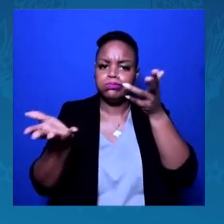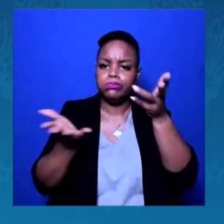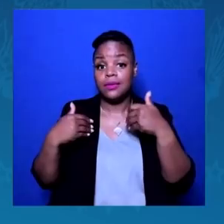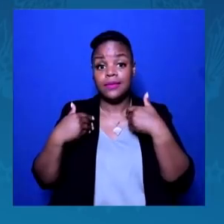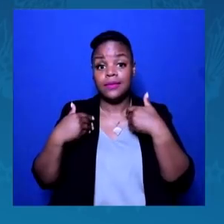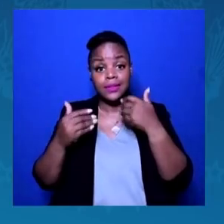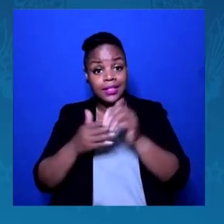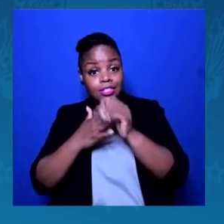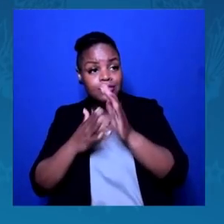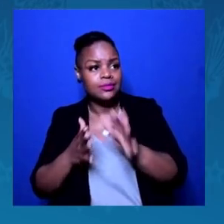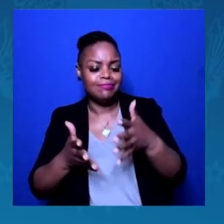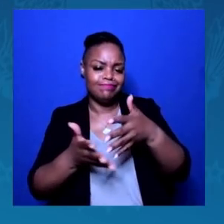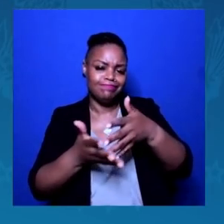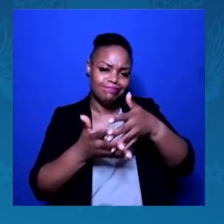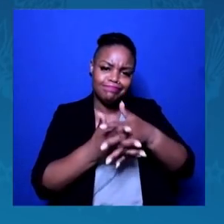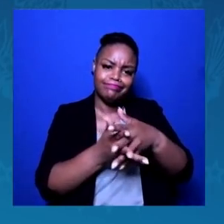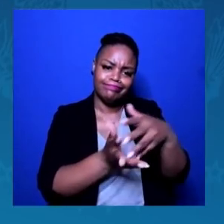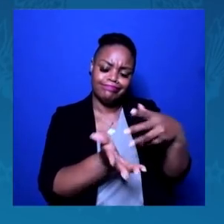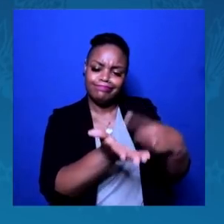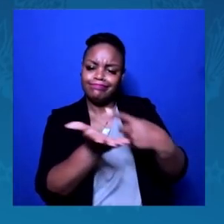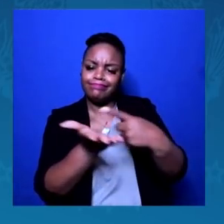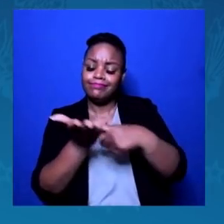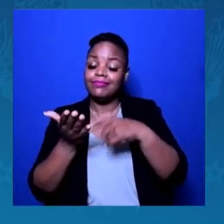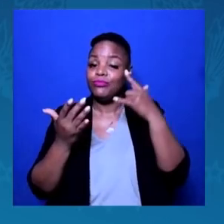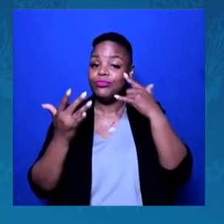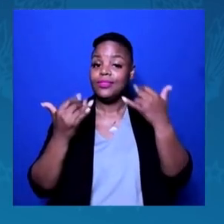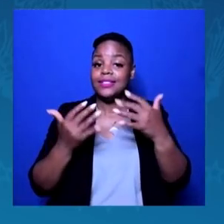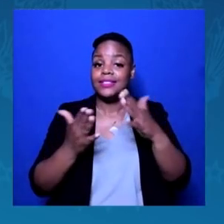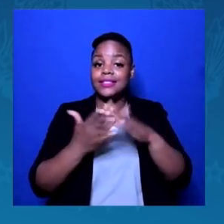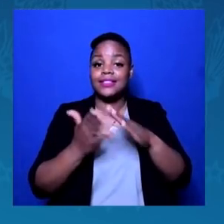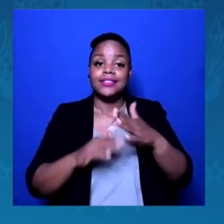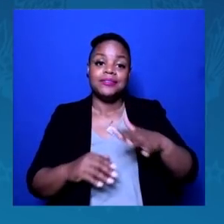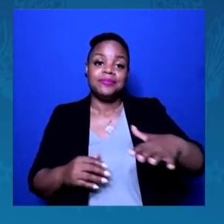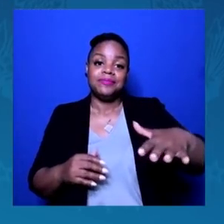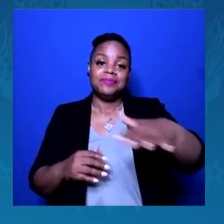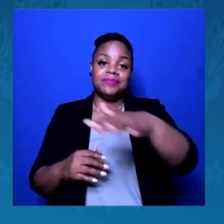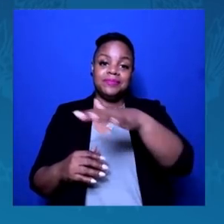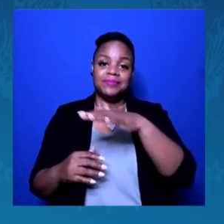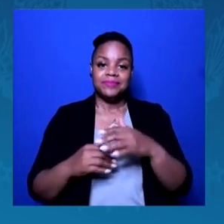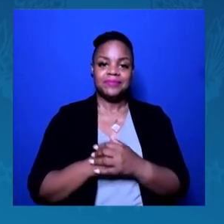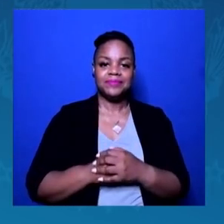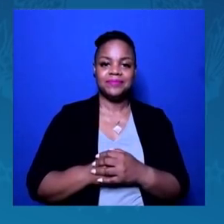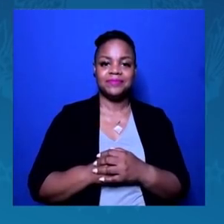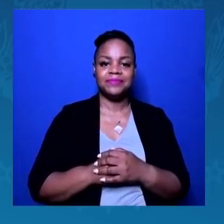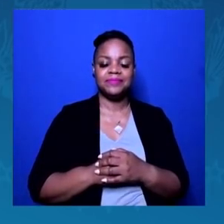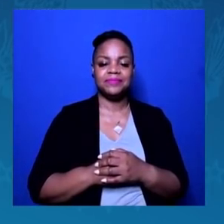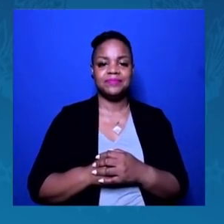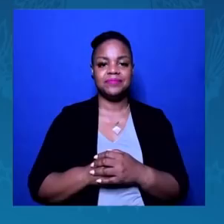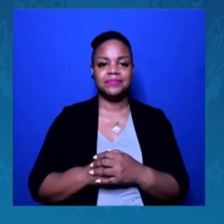We launched as part of our initiative on working together in partnership on the climate crisis,